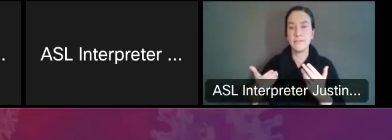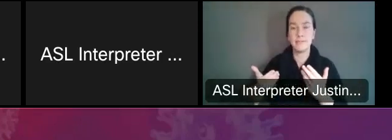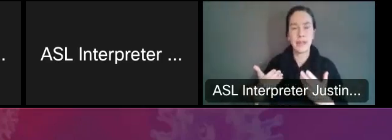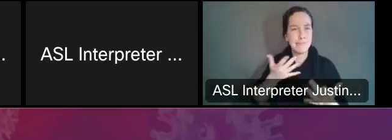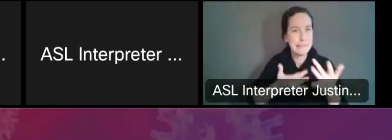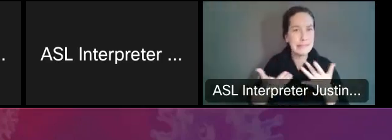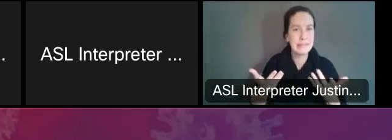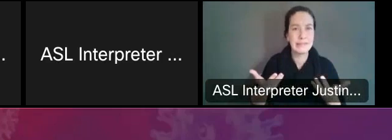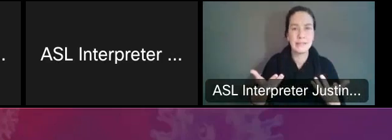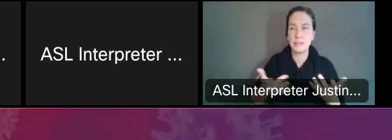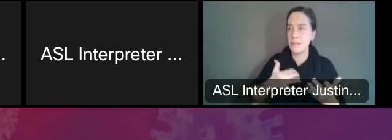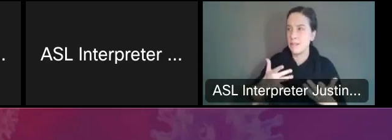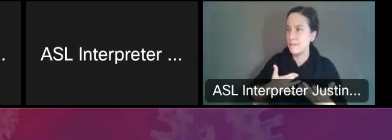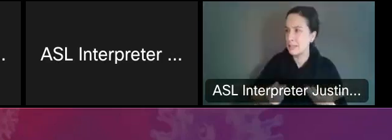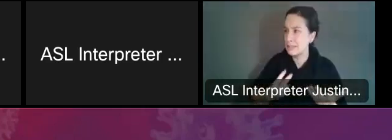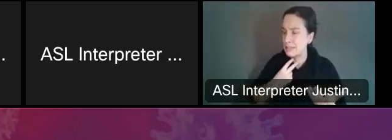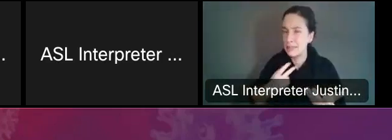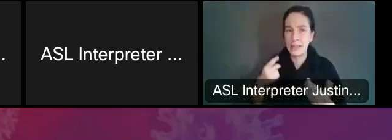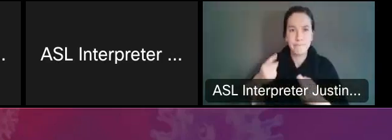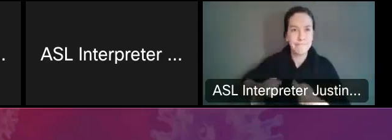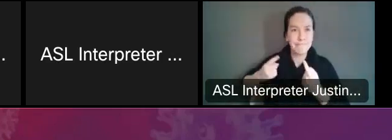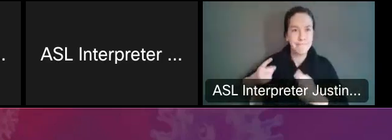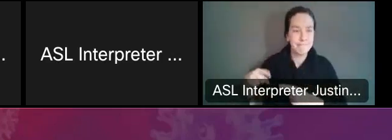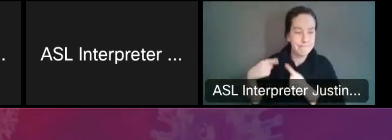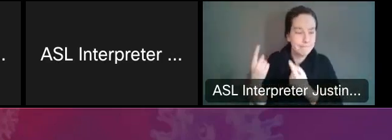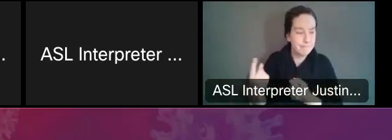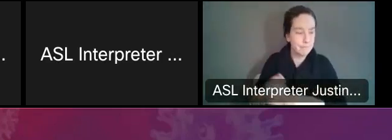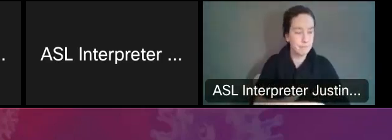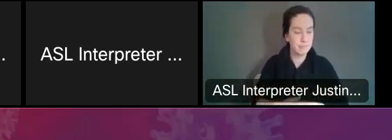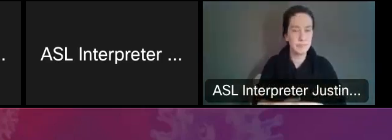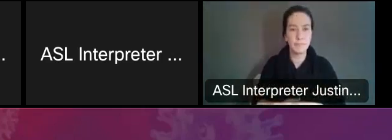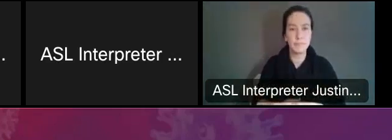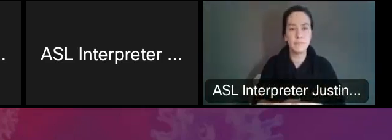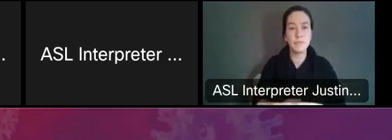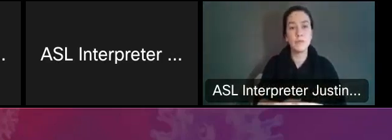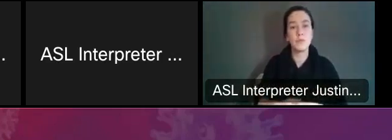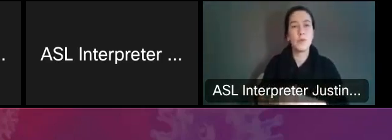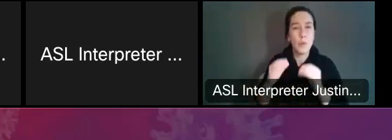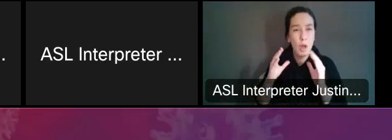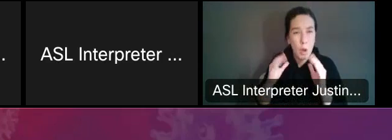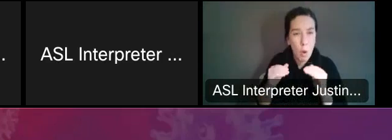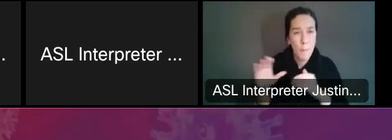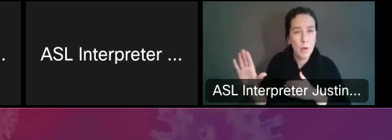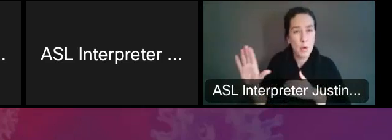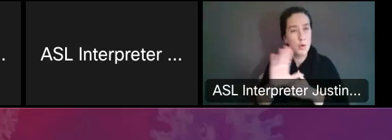Thank you for your presence and strength today and please feel free to share your stories if you feel comfortable doing. So.